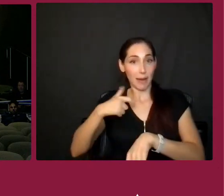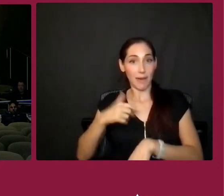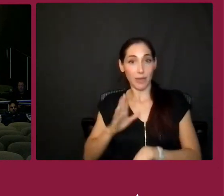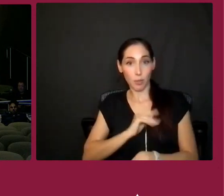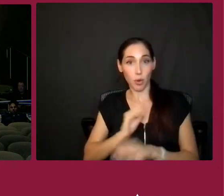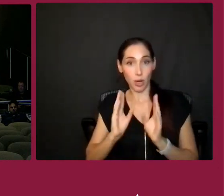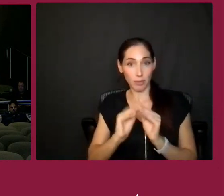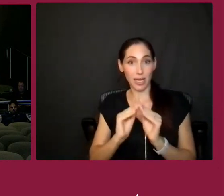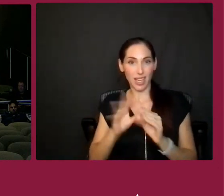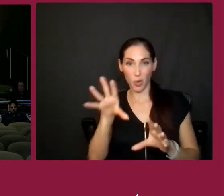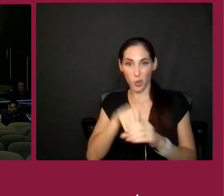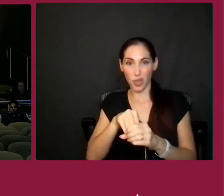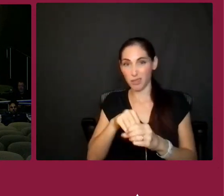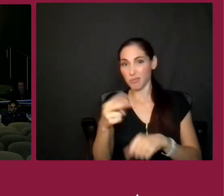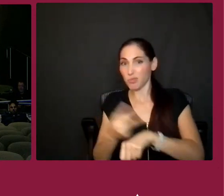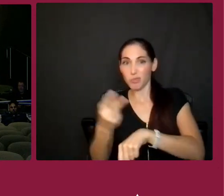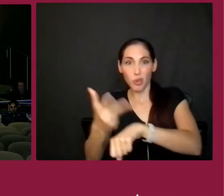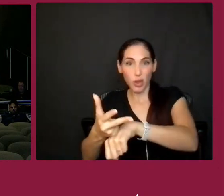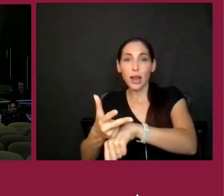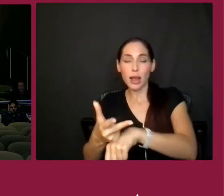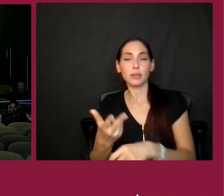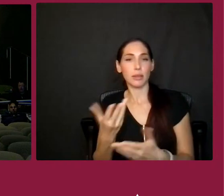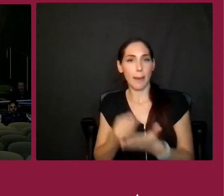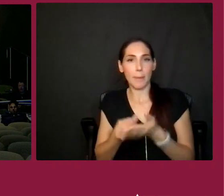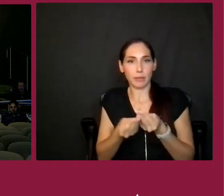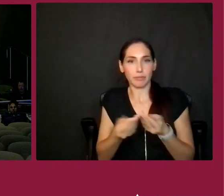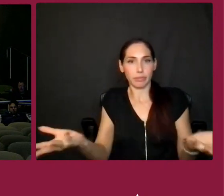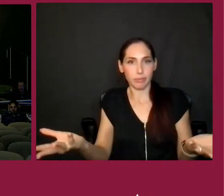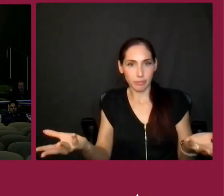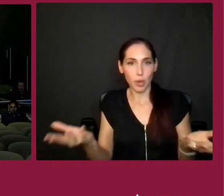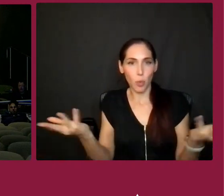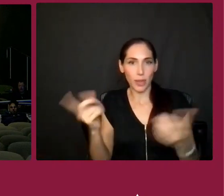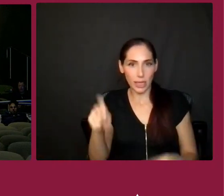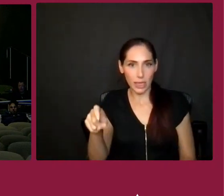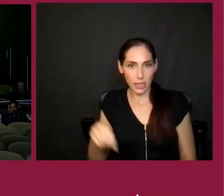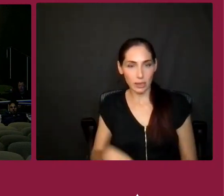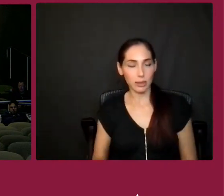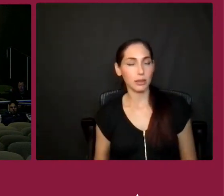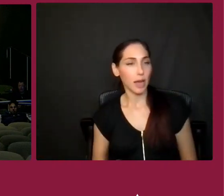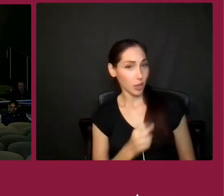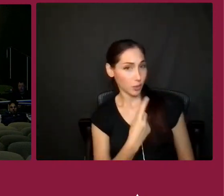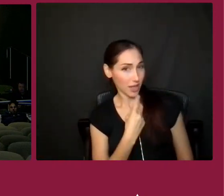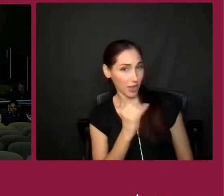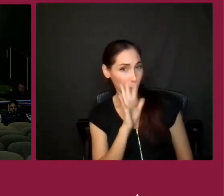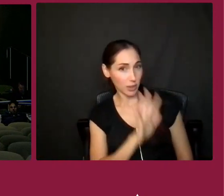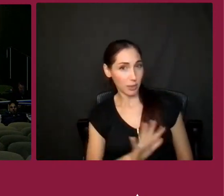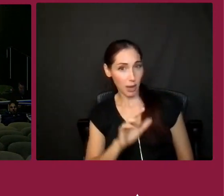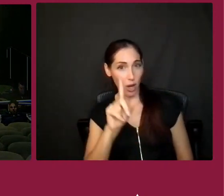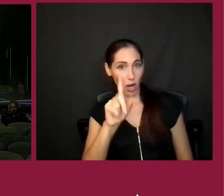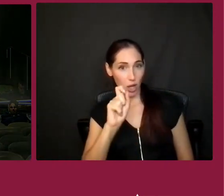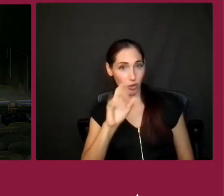like literally two, three days, they were given the money that they needed. Um, and you said that was about 190 some students?